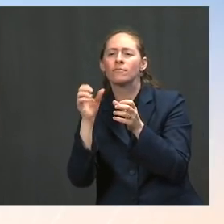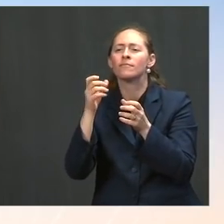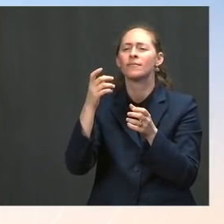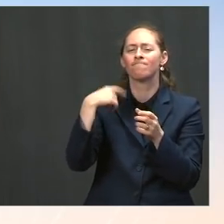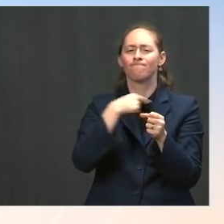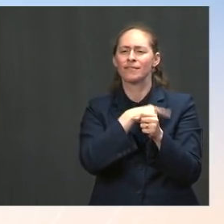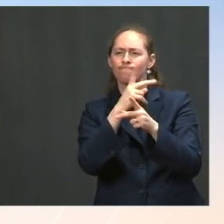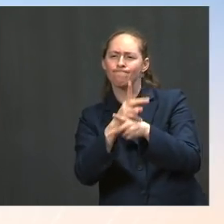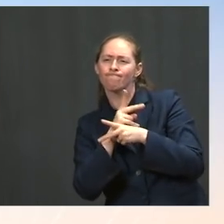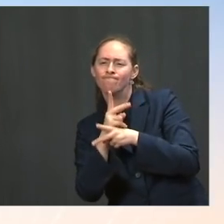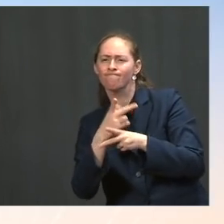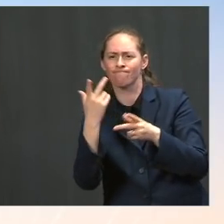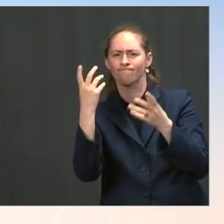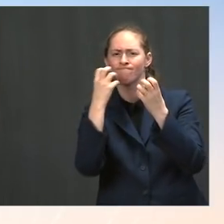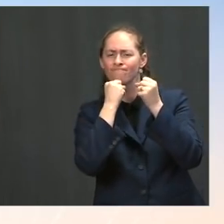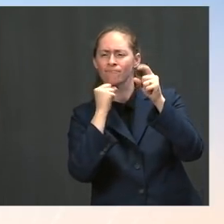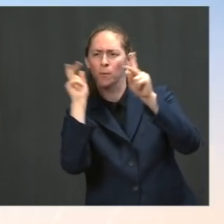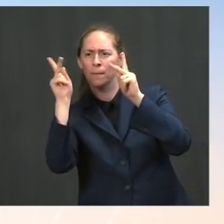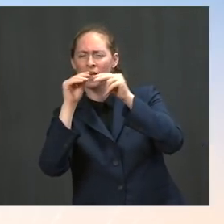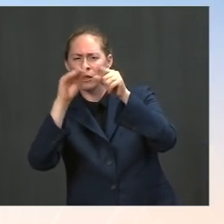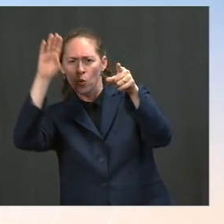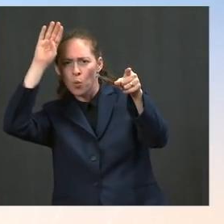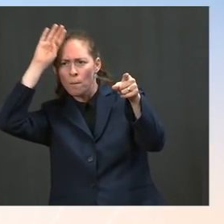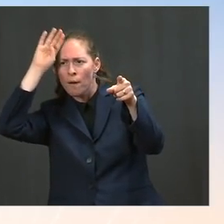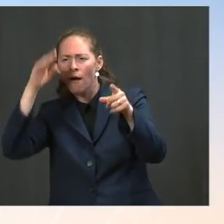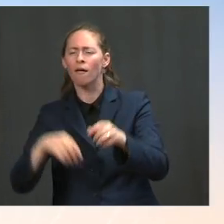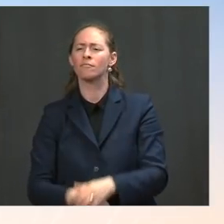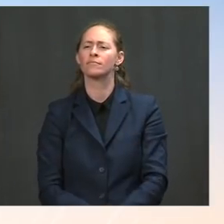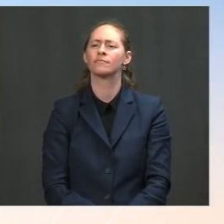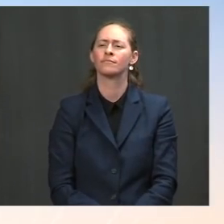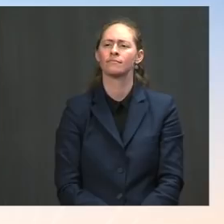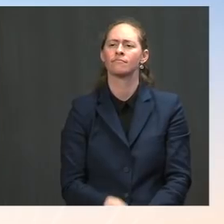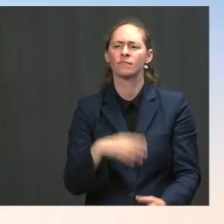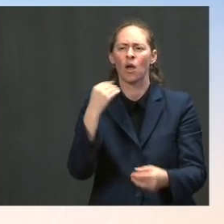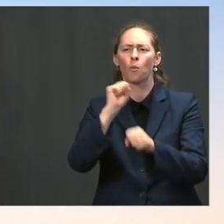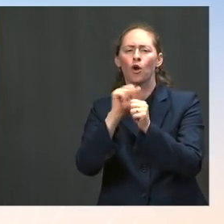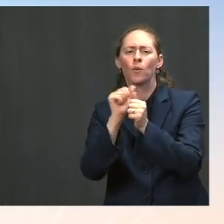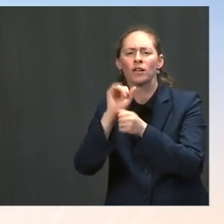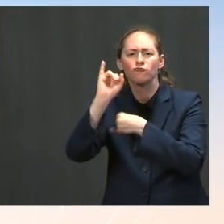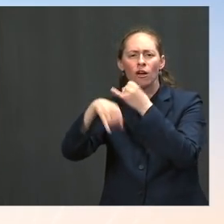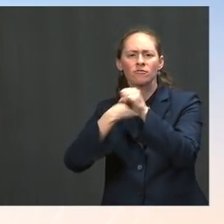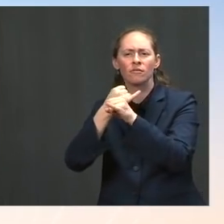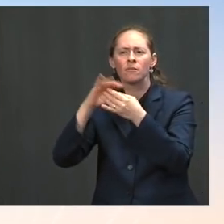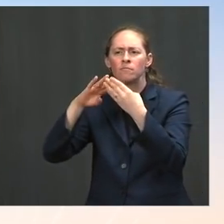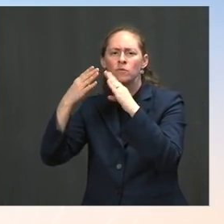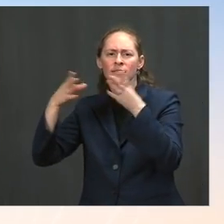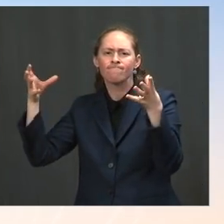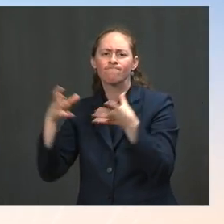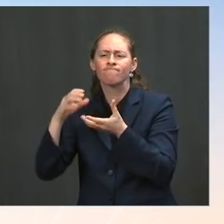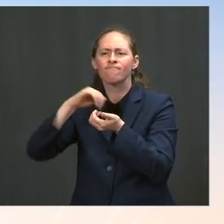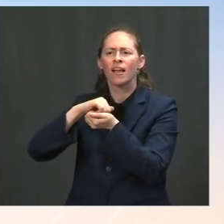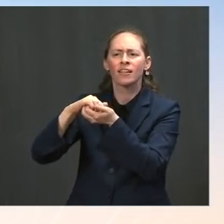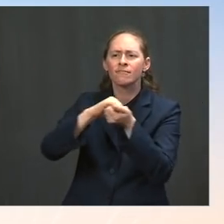to help both voice concern and put public pressure on, but also work with international organizations.